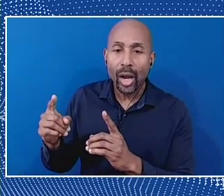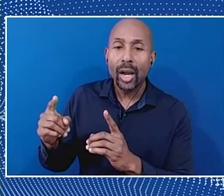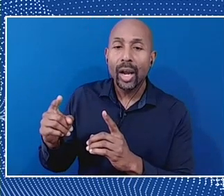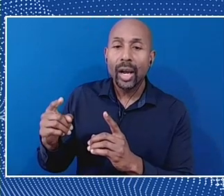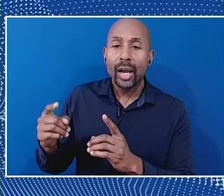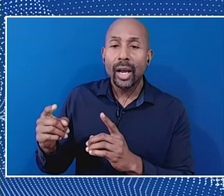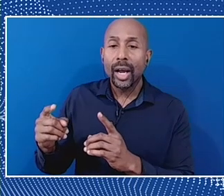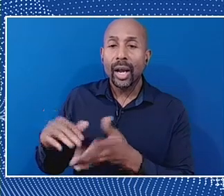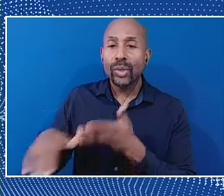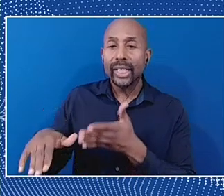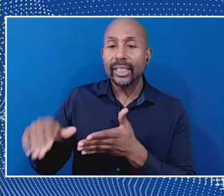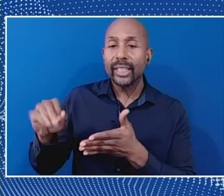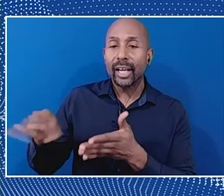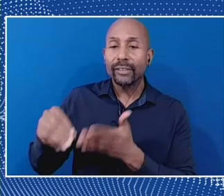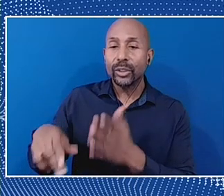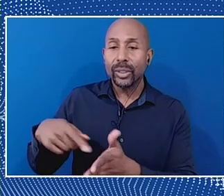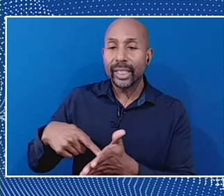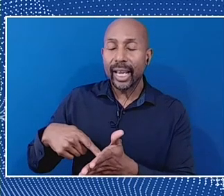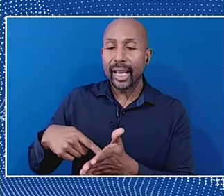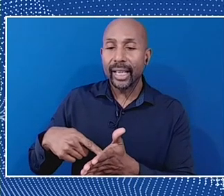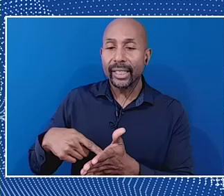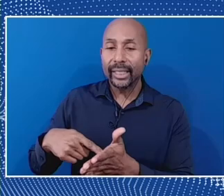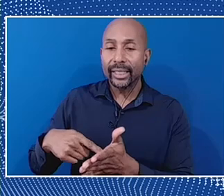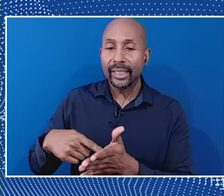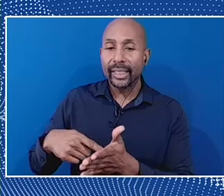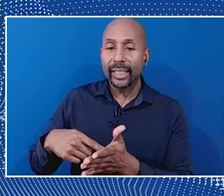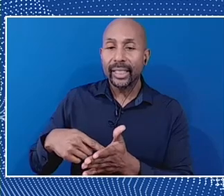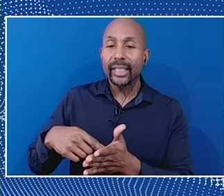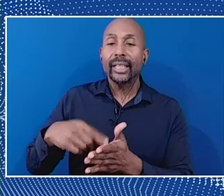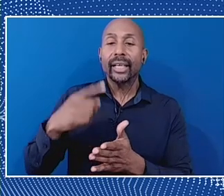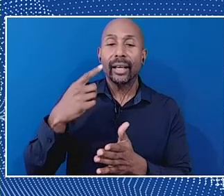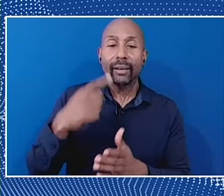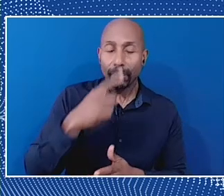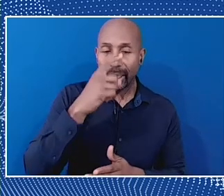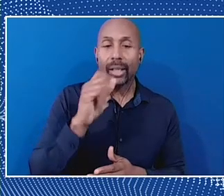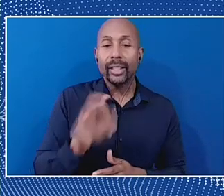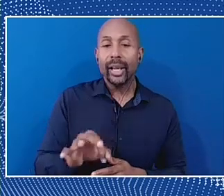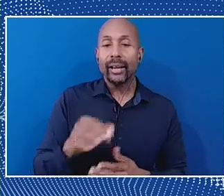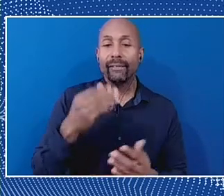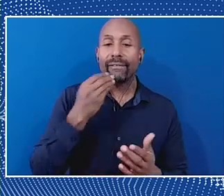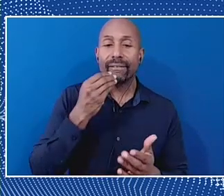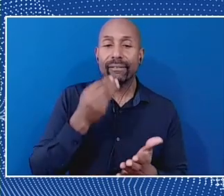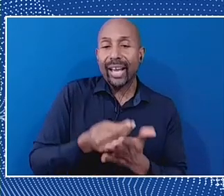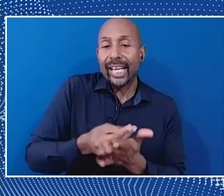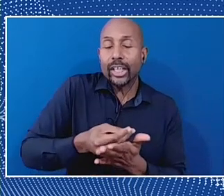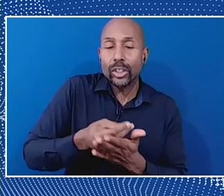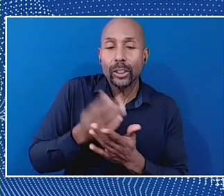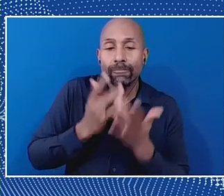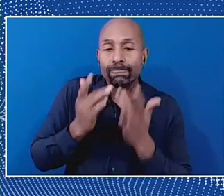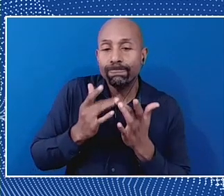Despite several attempts by far right Republicans, their special interest funders and the MAGA-led Supreme Court to